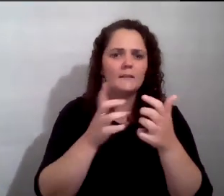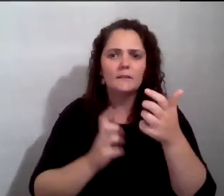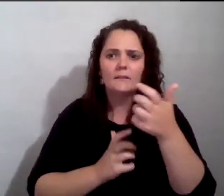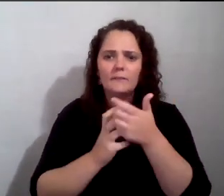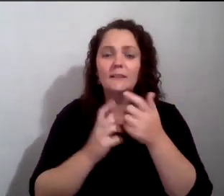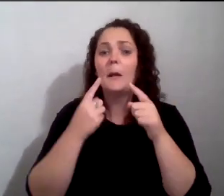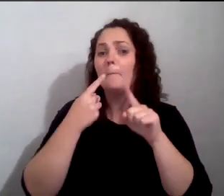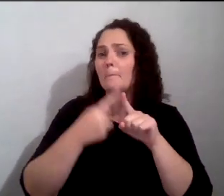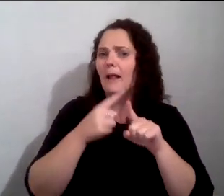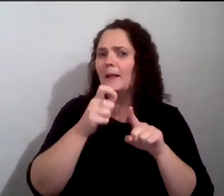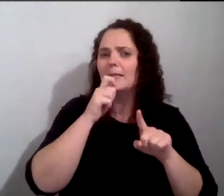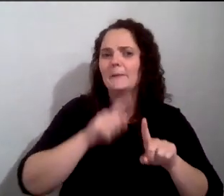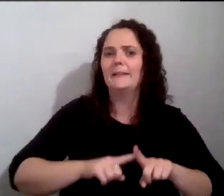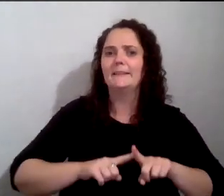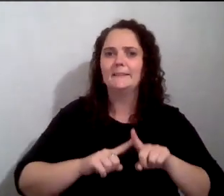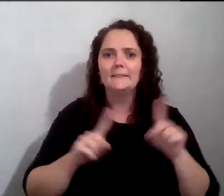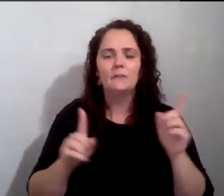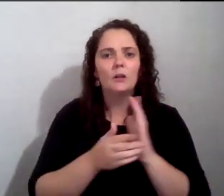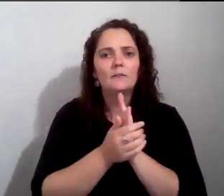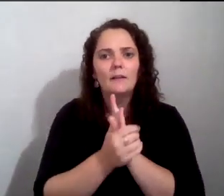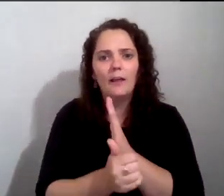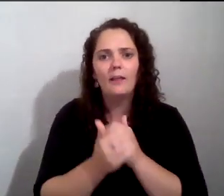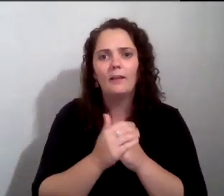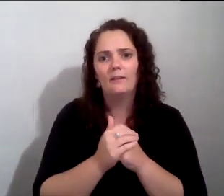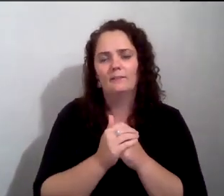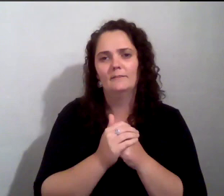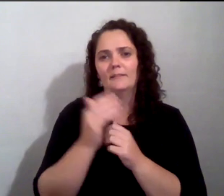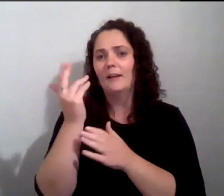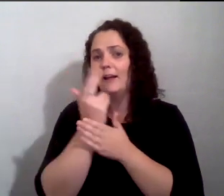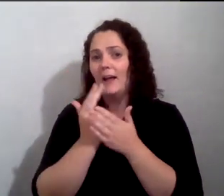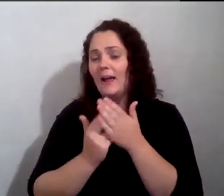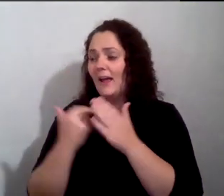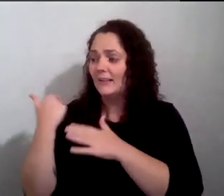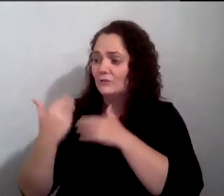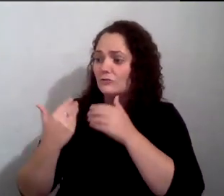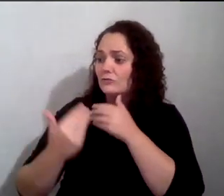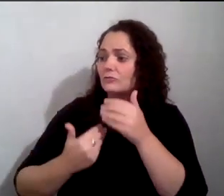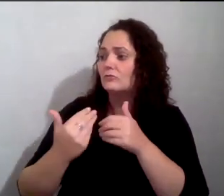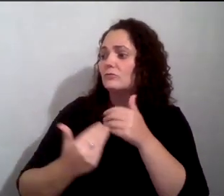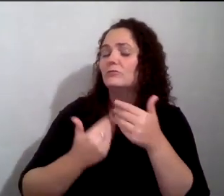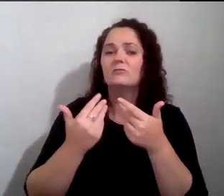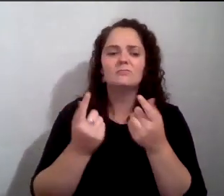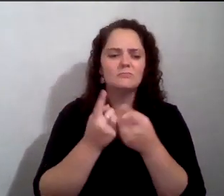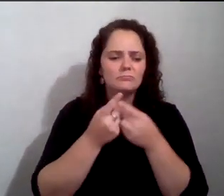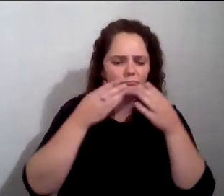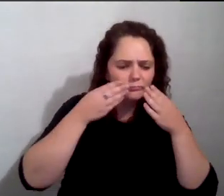and also because they cross disciplinary fields, ranging from art history itself to anthropology, material culture design